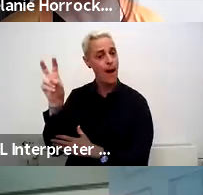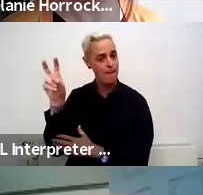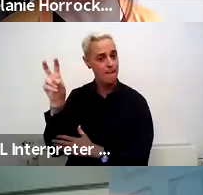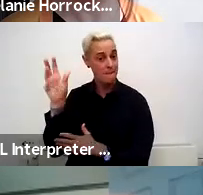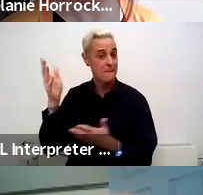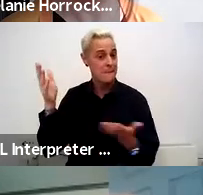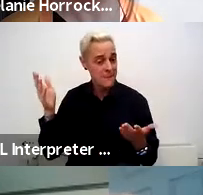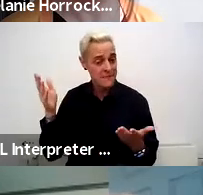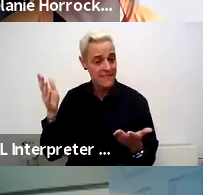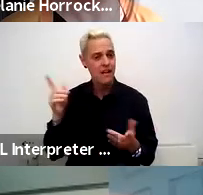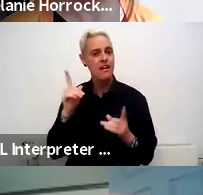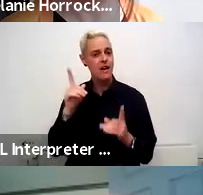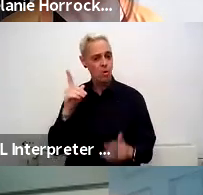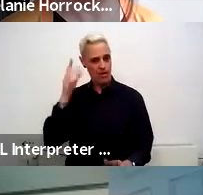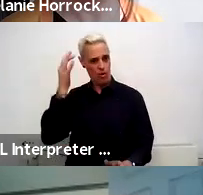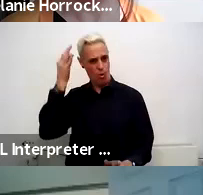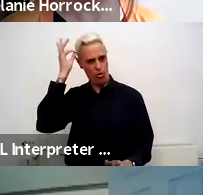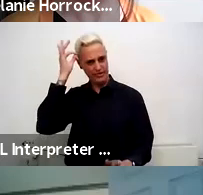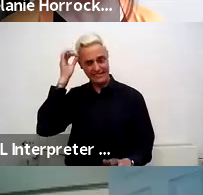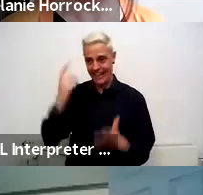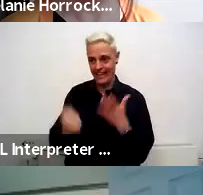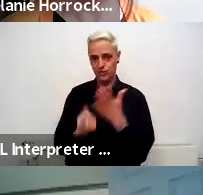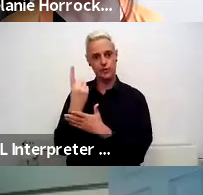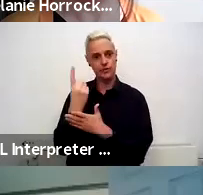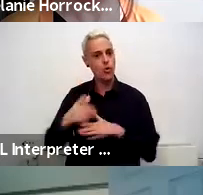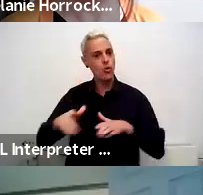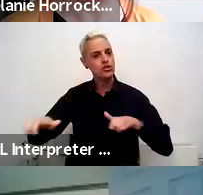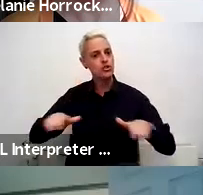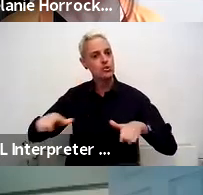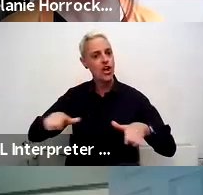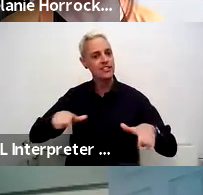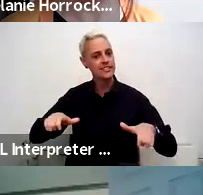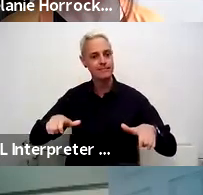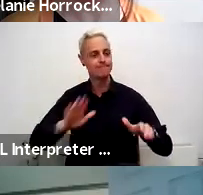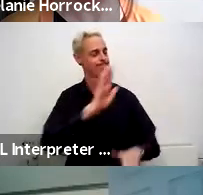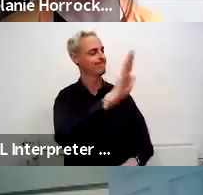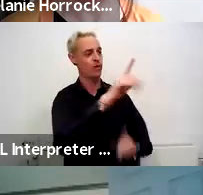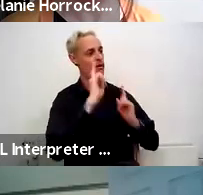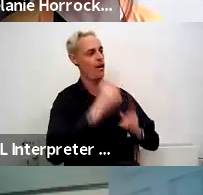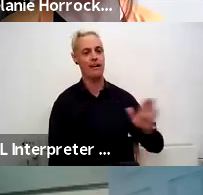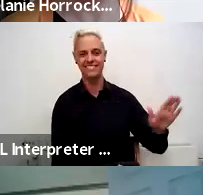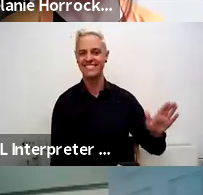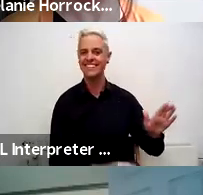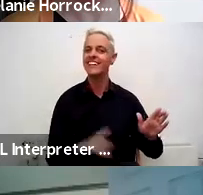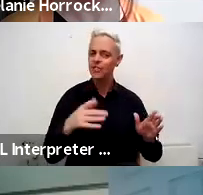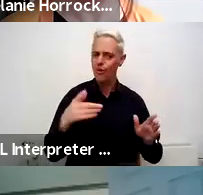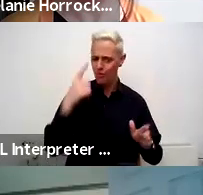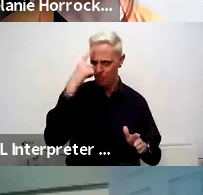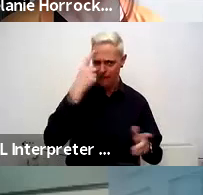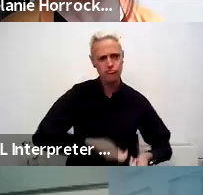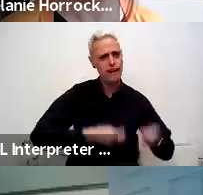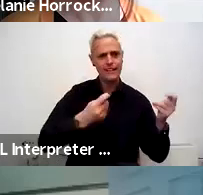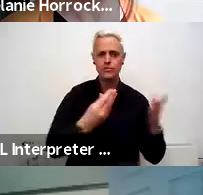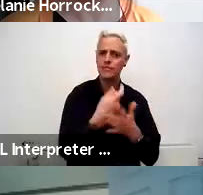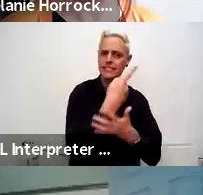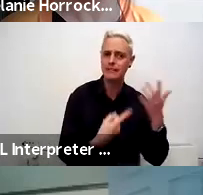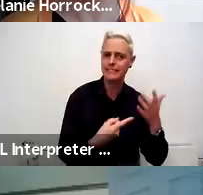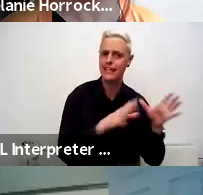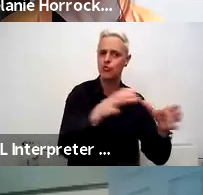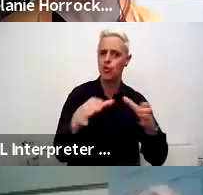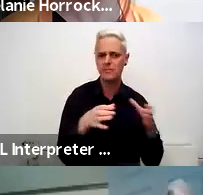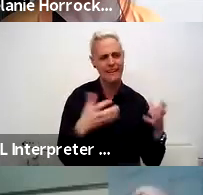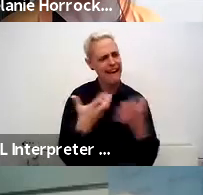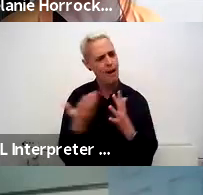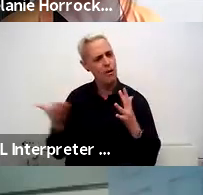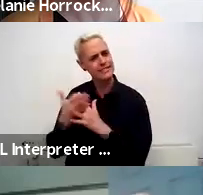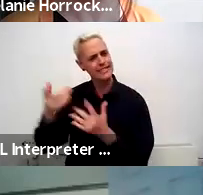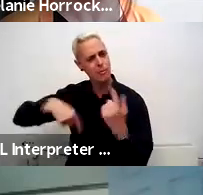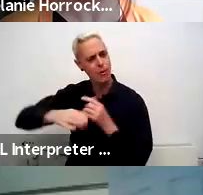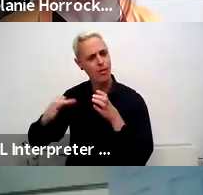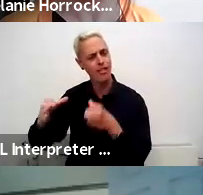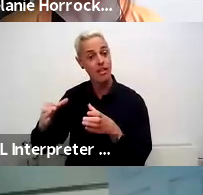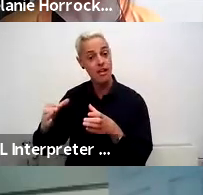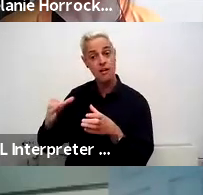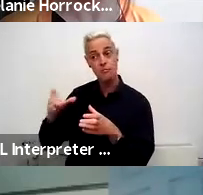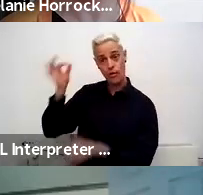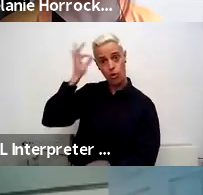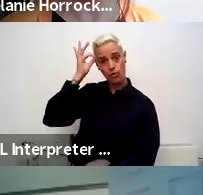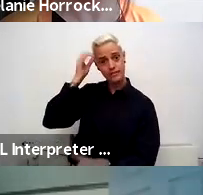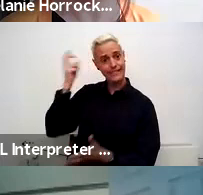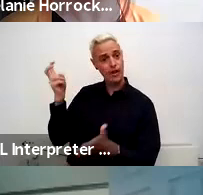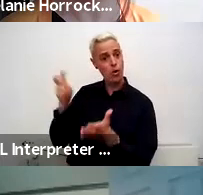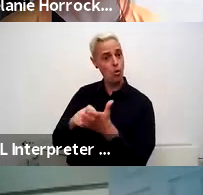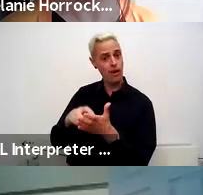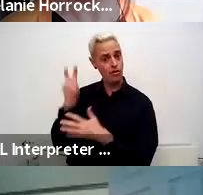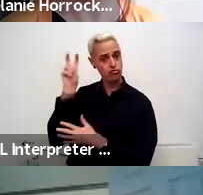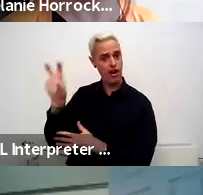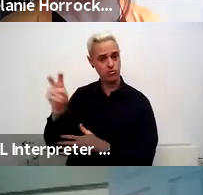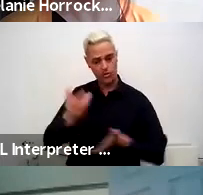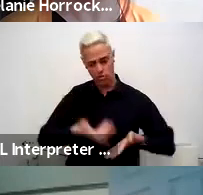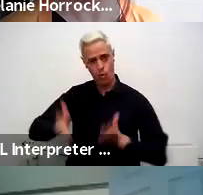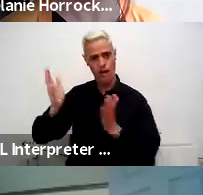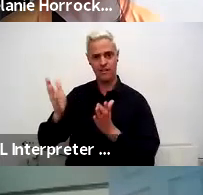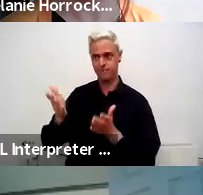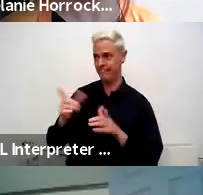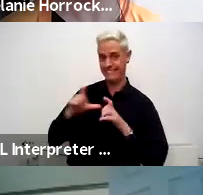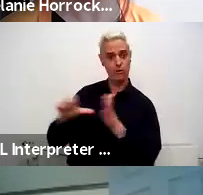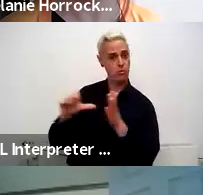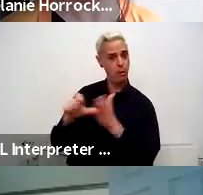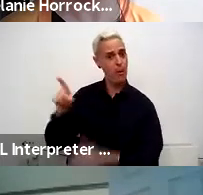The authorities issues around mobility scooters, and we we raised issues with the disability groups and on how we can make it more accessible and the authorities are doing the trans just basically ignored what we said it still grabs me to this day, because